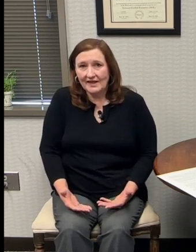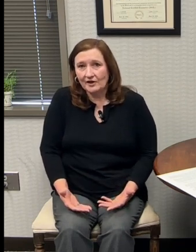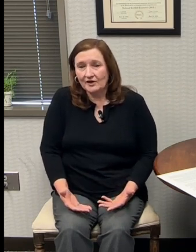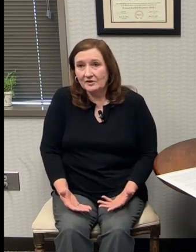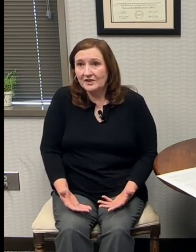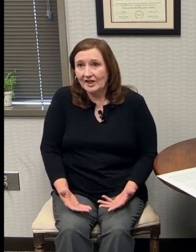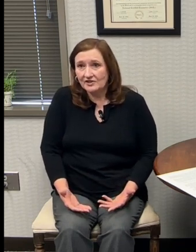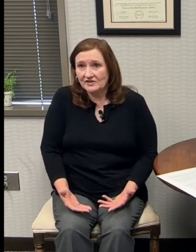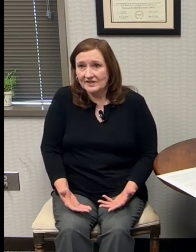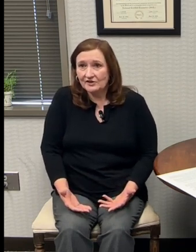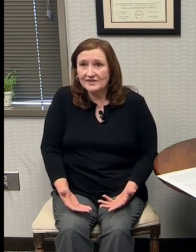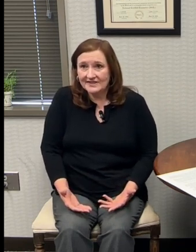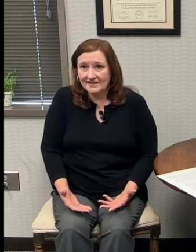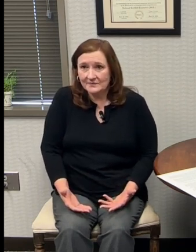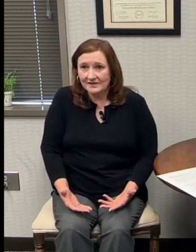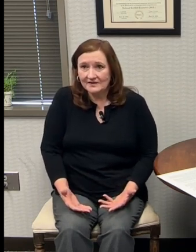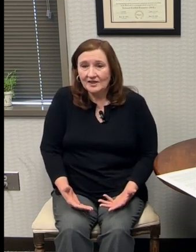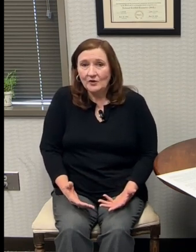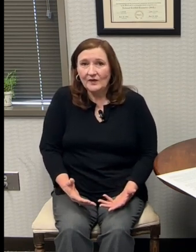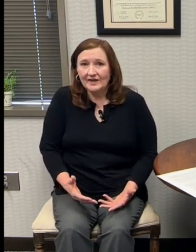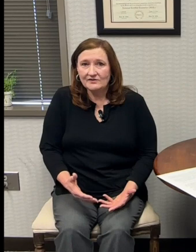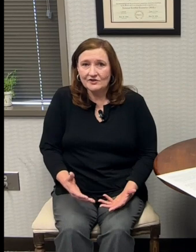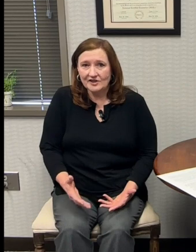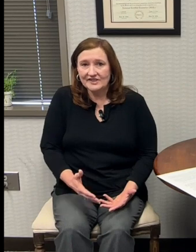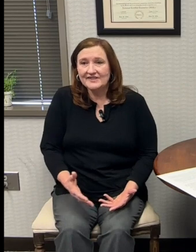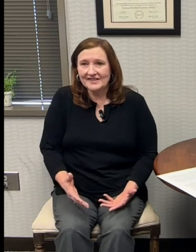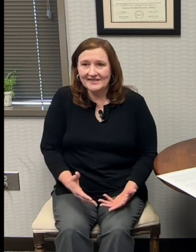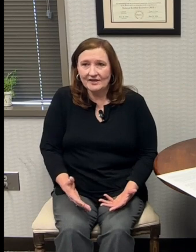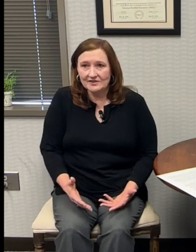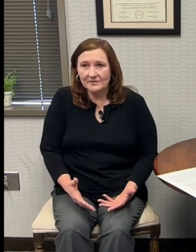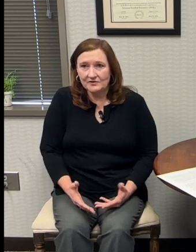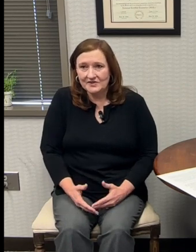like our communication skills assessment we can start to assess out some of those